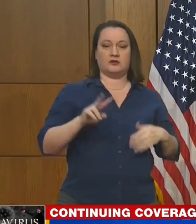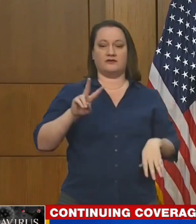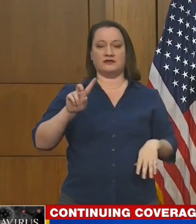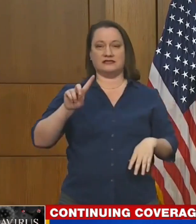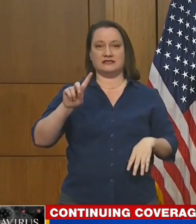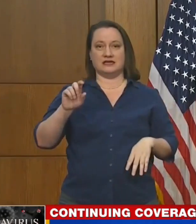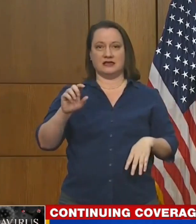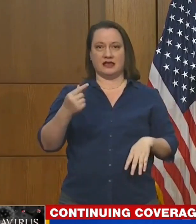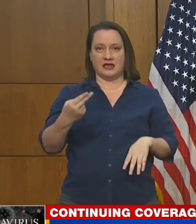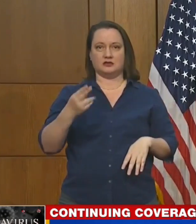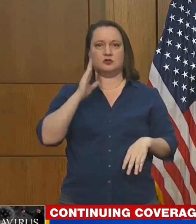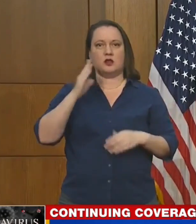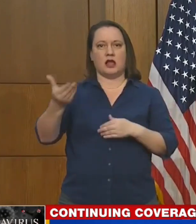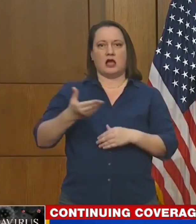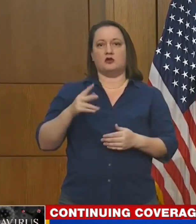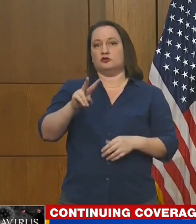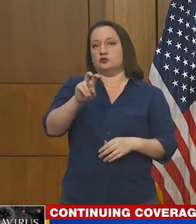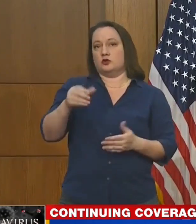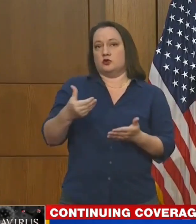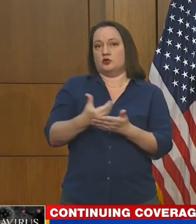TO HIRE TWO HUNDRED NEW COMMUNICABLE DISEASE